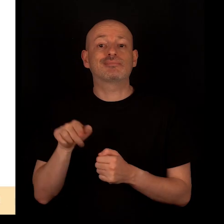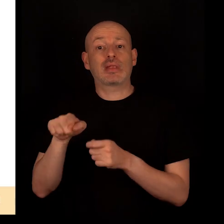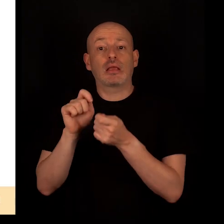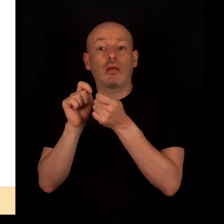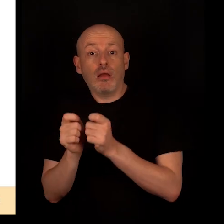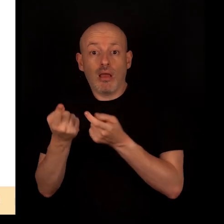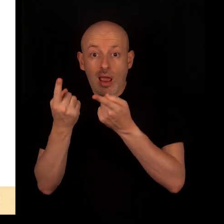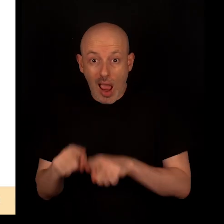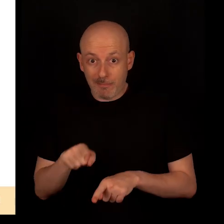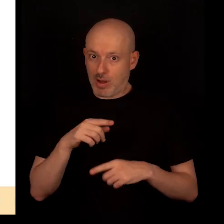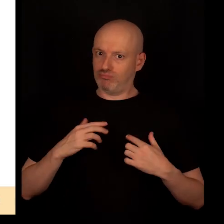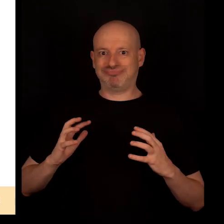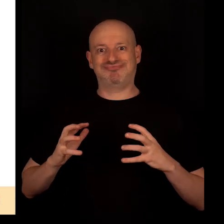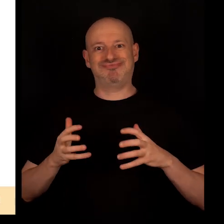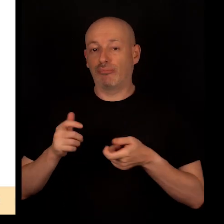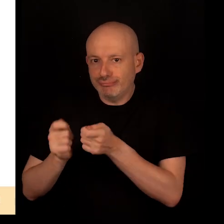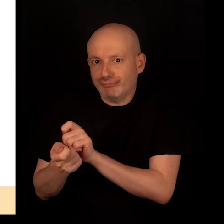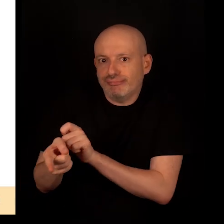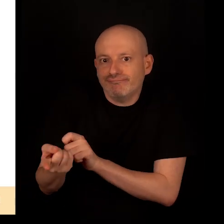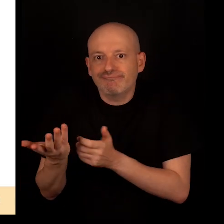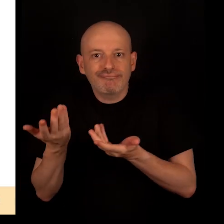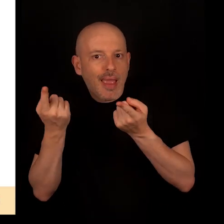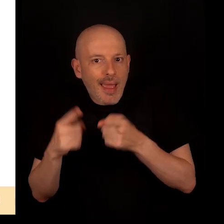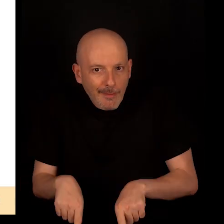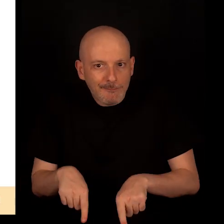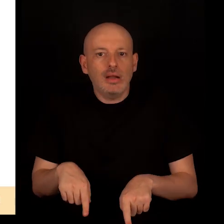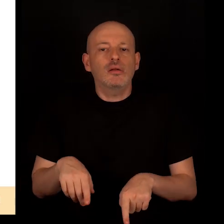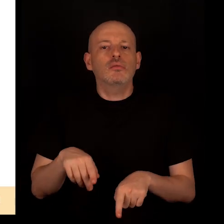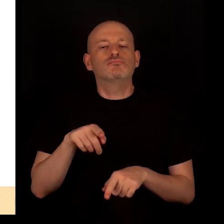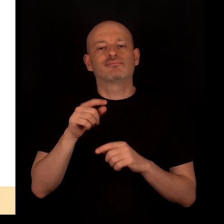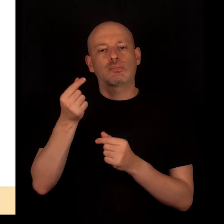If any of these small changes happen in the actual implementation of your